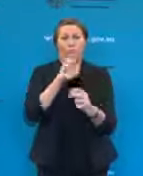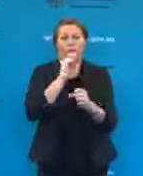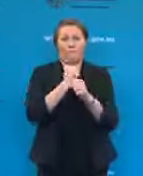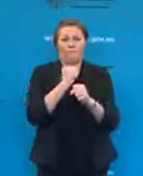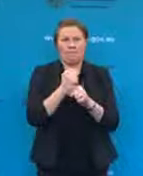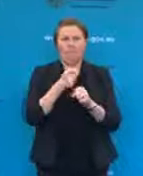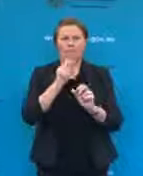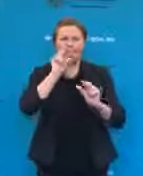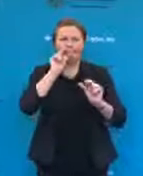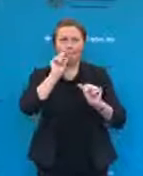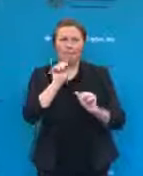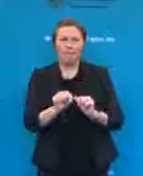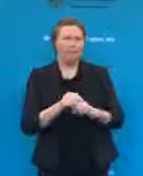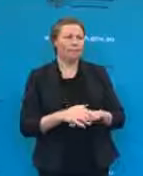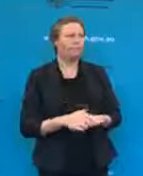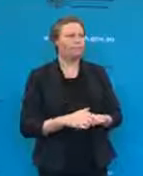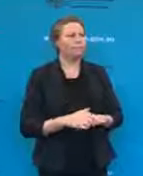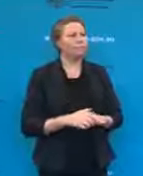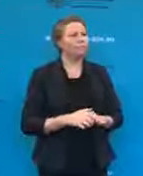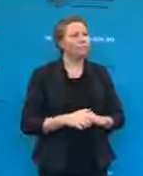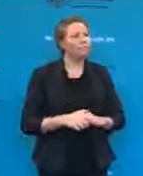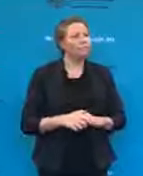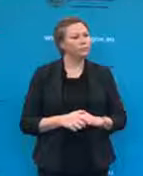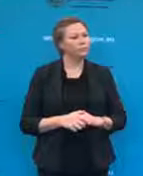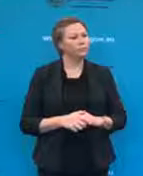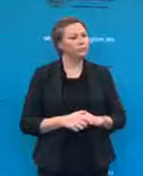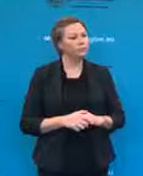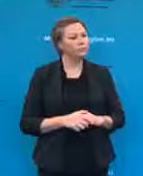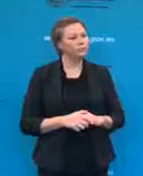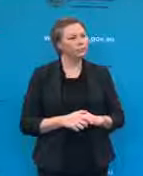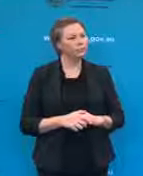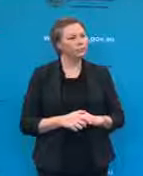Reporter:Will the AHPPC ever consider stricter localised lockdowns in those cluster areas? What would the threshold be,